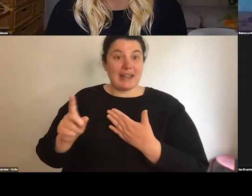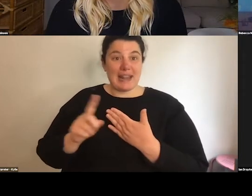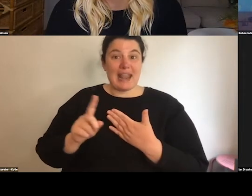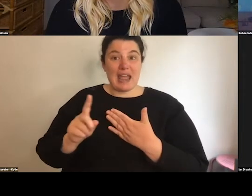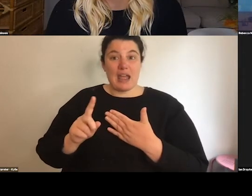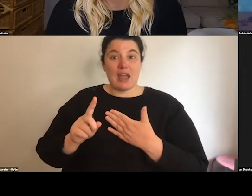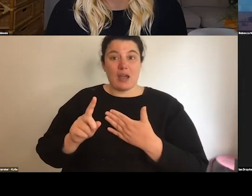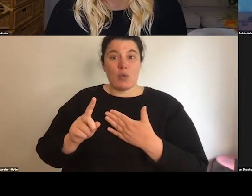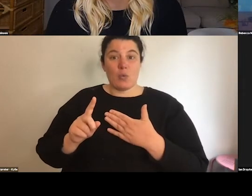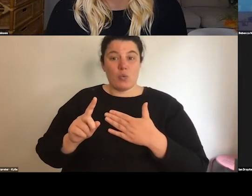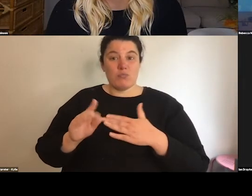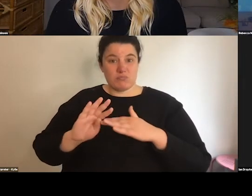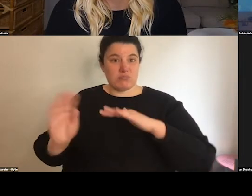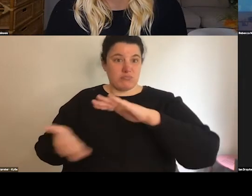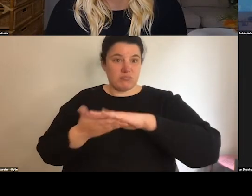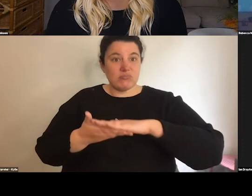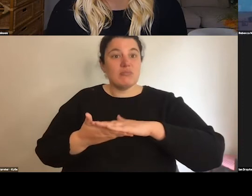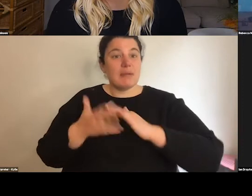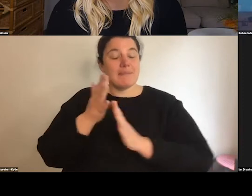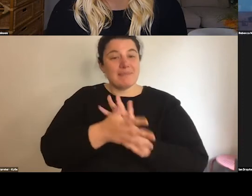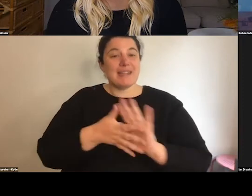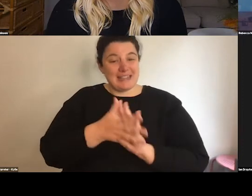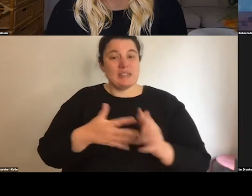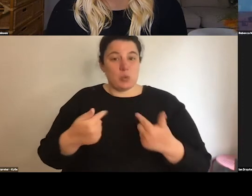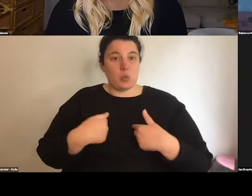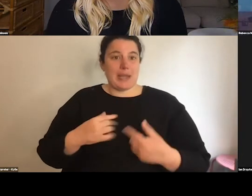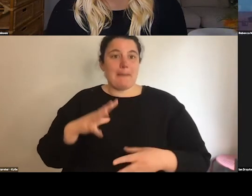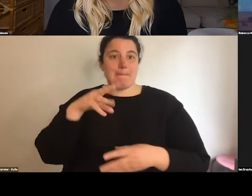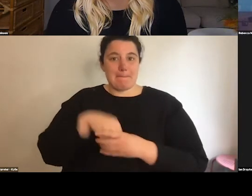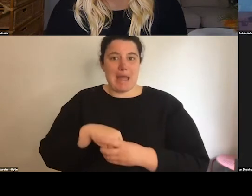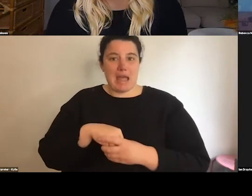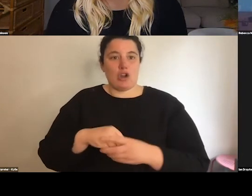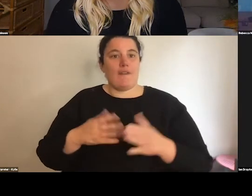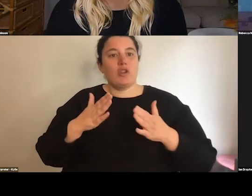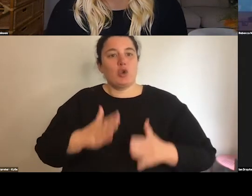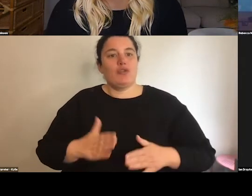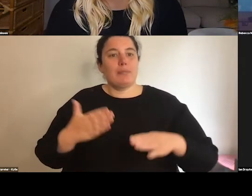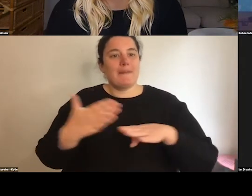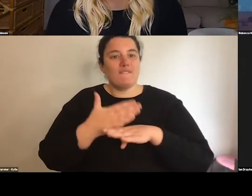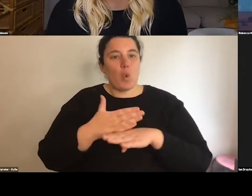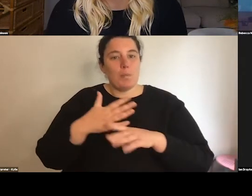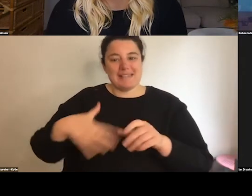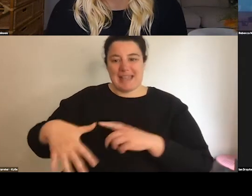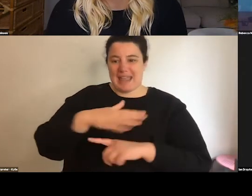What that means is that we're now part of the human performance area within the Australian Defence Force.